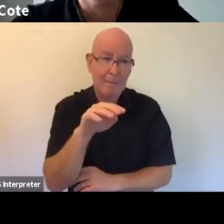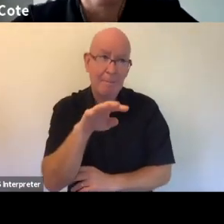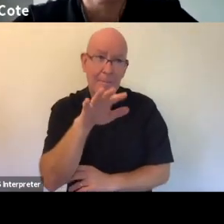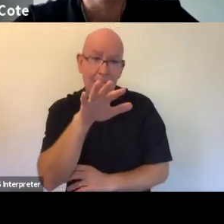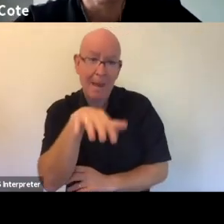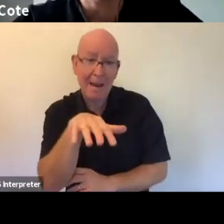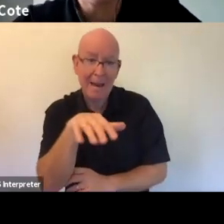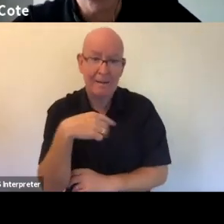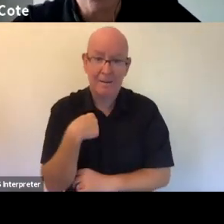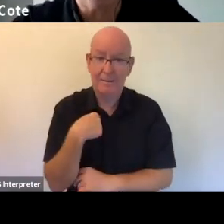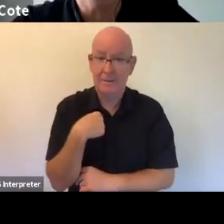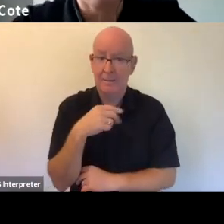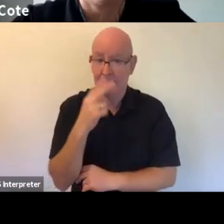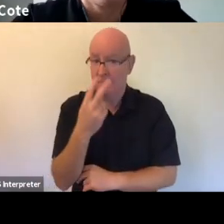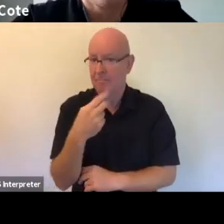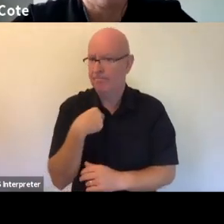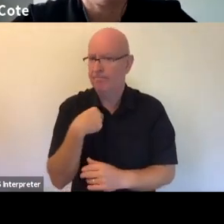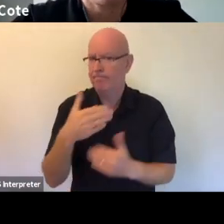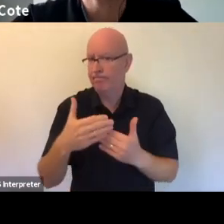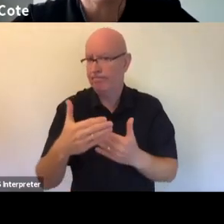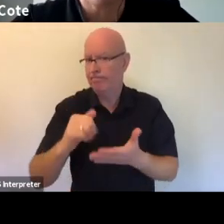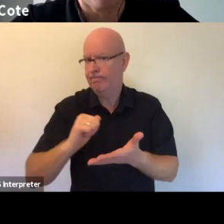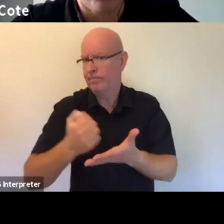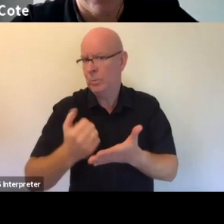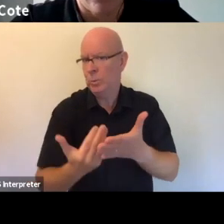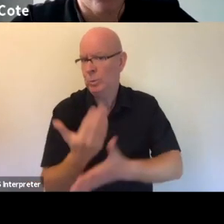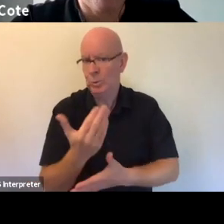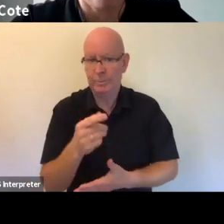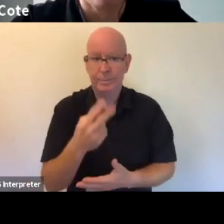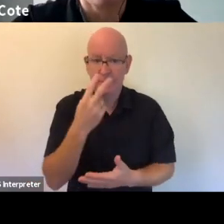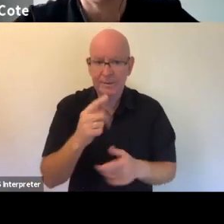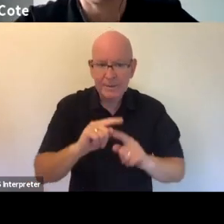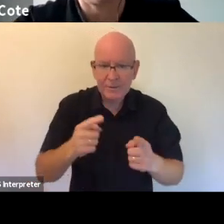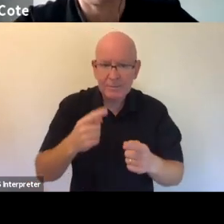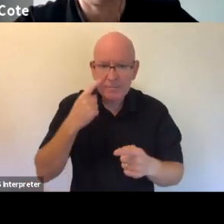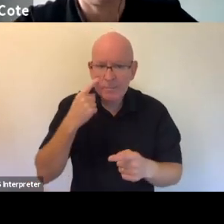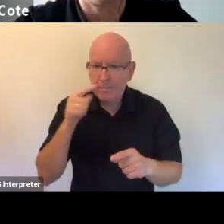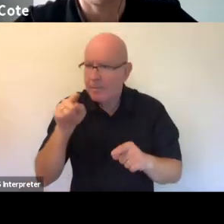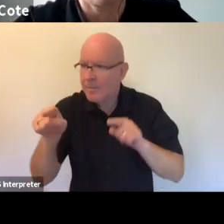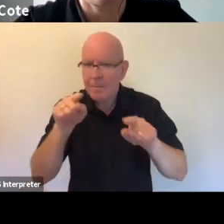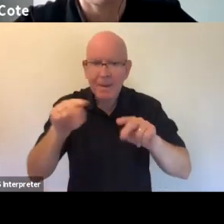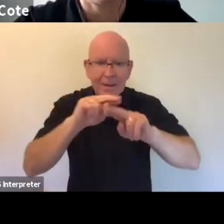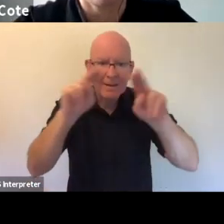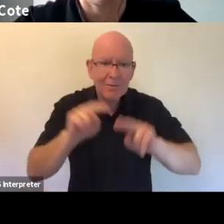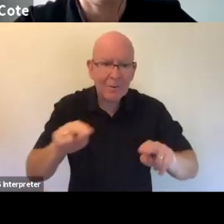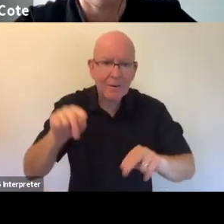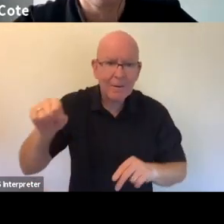A few countries have expanded the number of disability allowance beneficiaries.